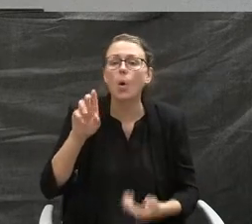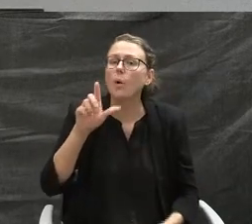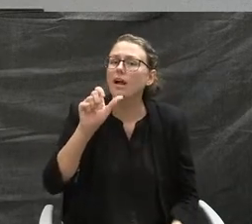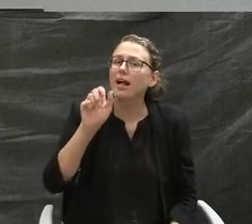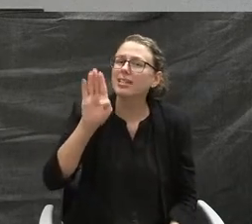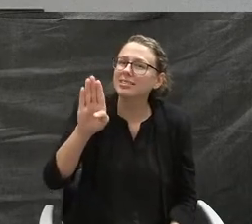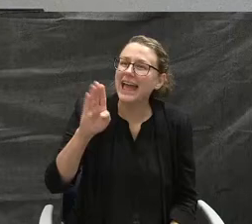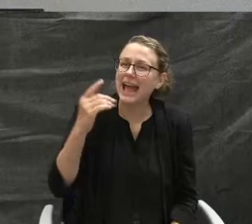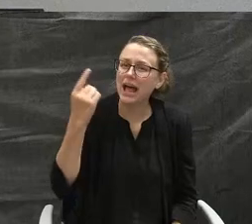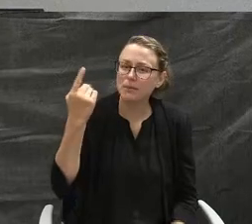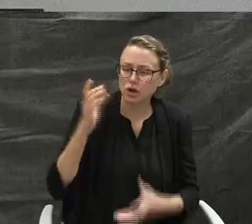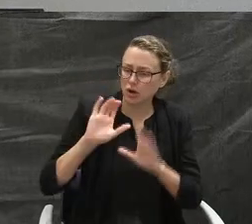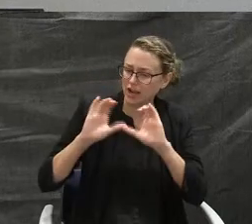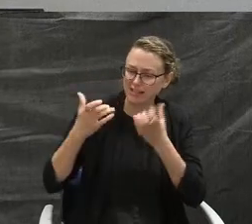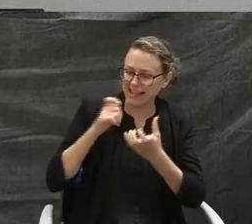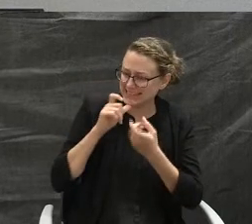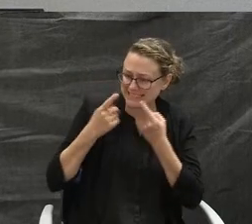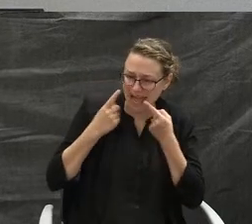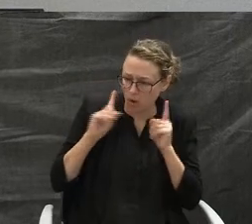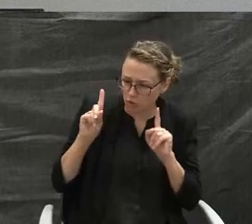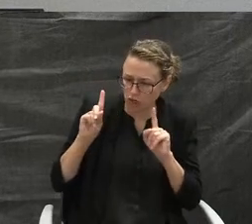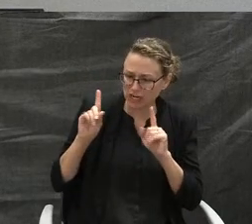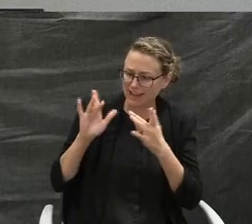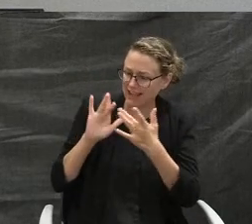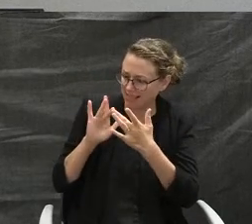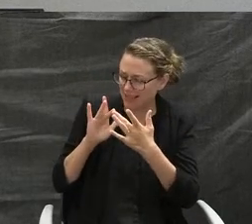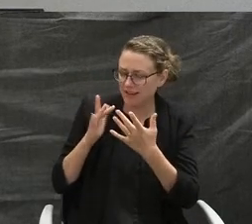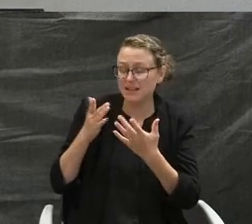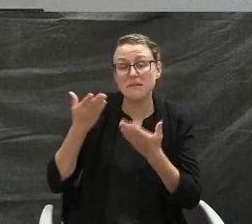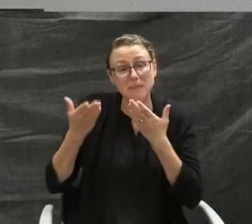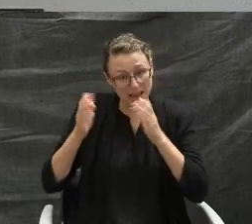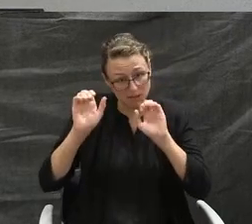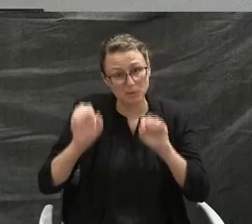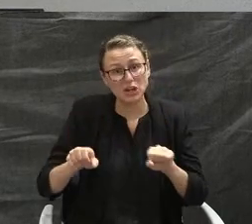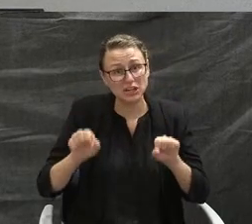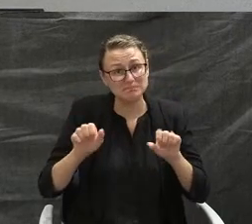isn't working without them being physically in the school. Part of the time at least.